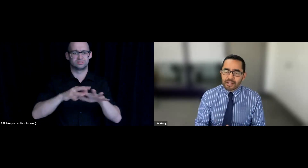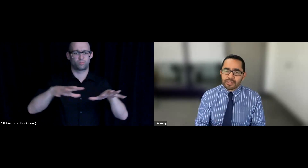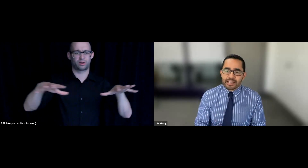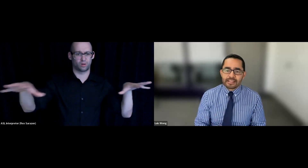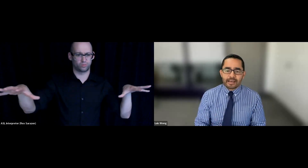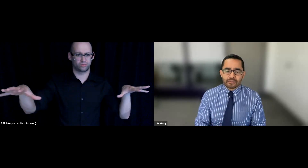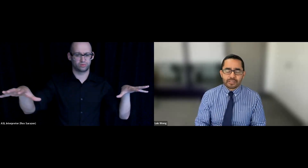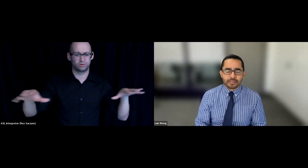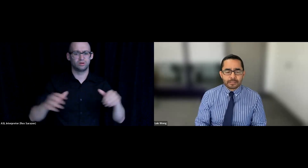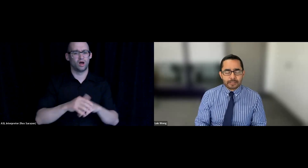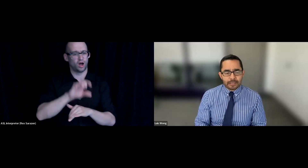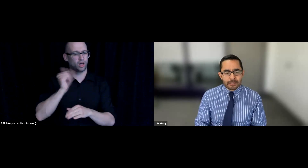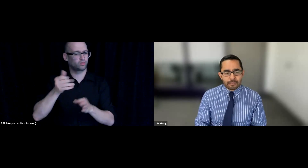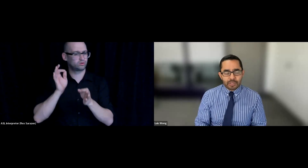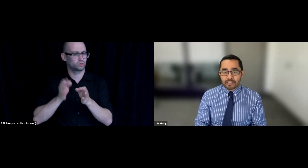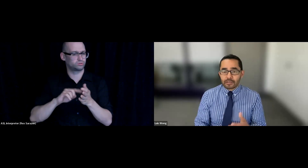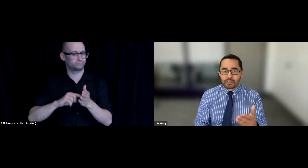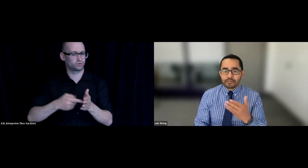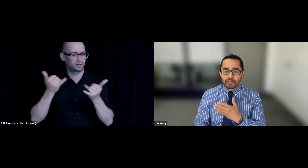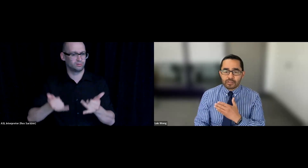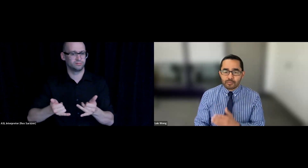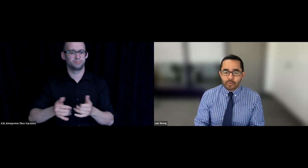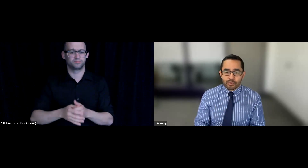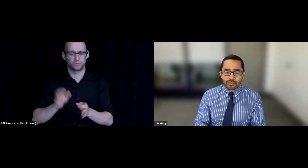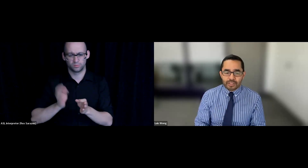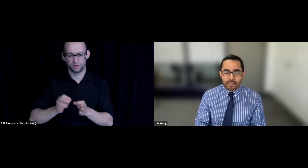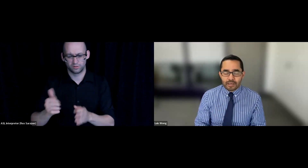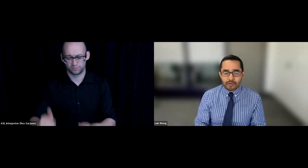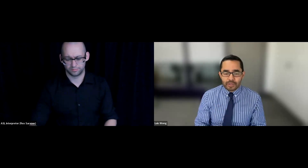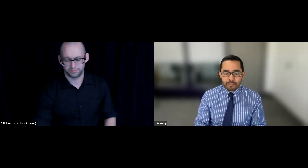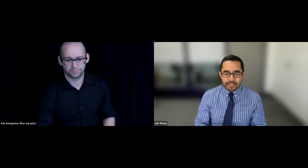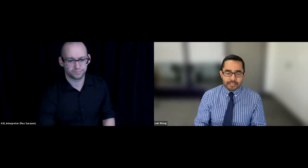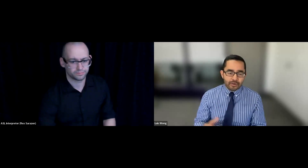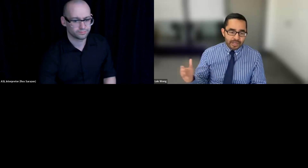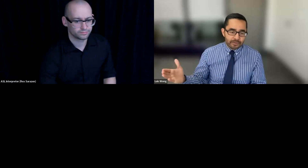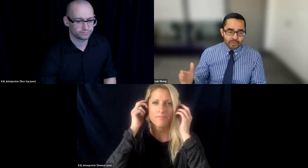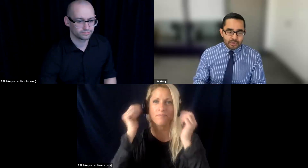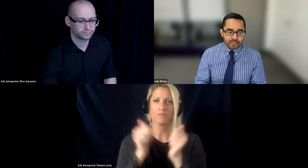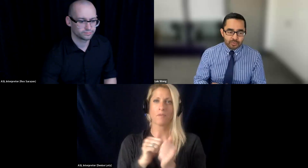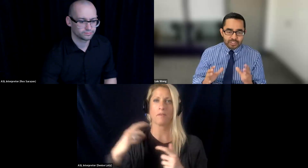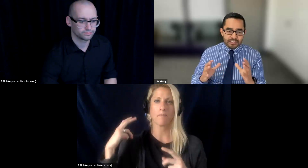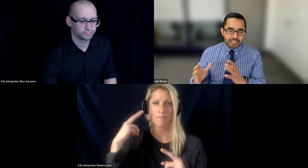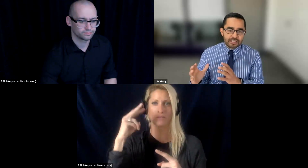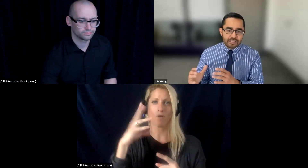180,000. We could live close to the border with Mexico and Arizona, so we're tucked in